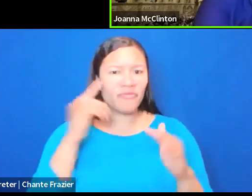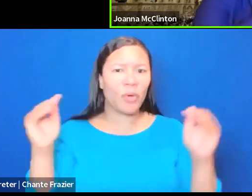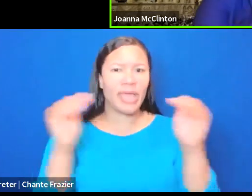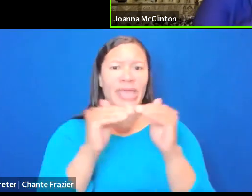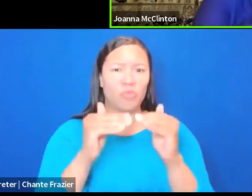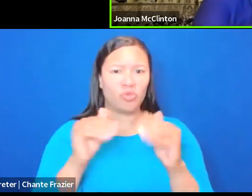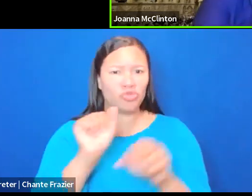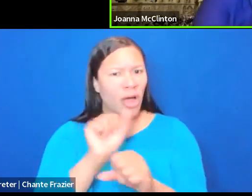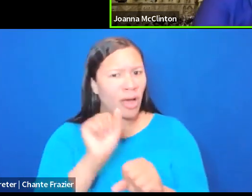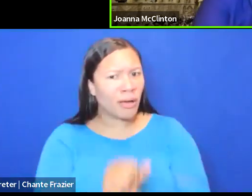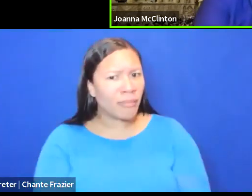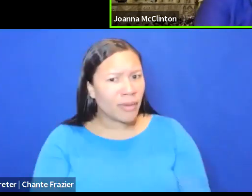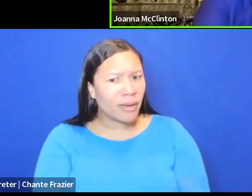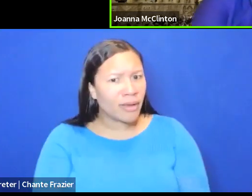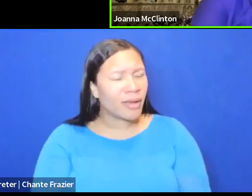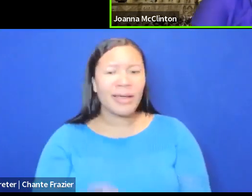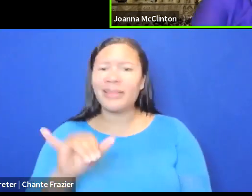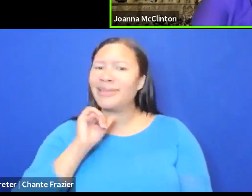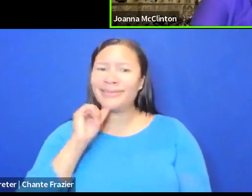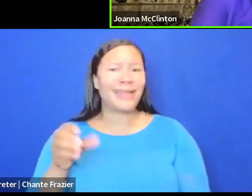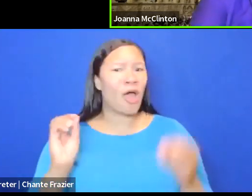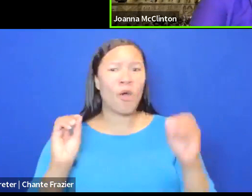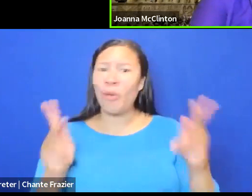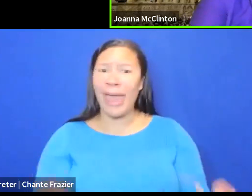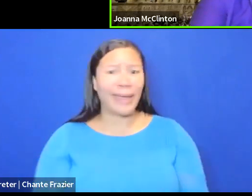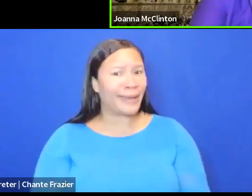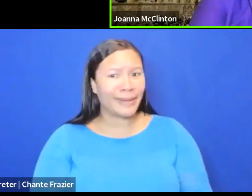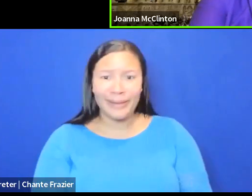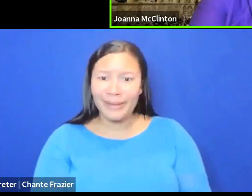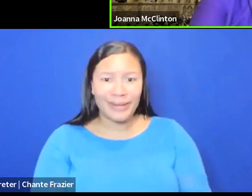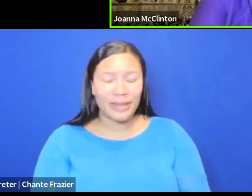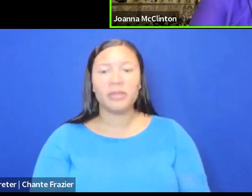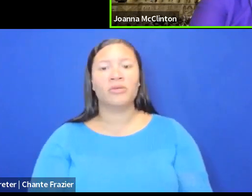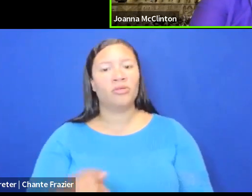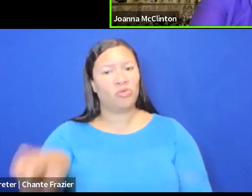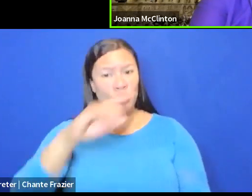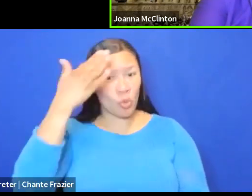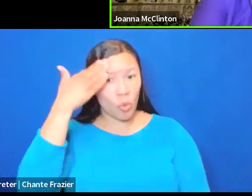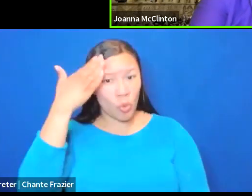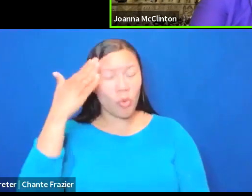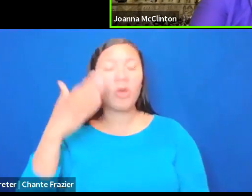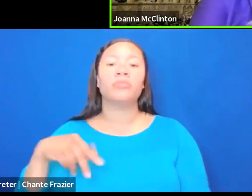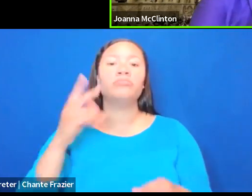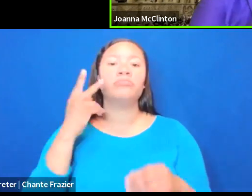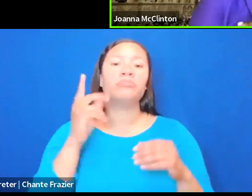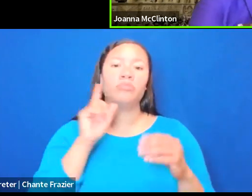the same job. nothing essential just the